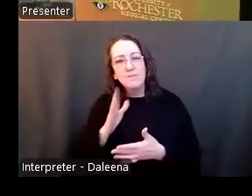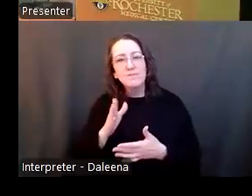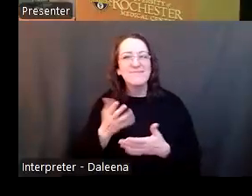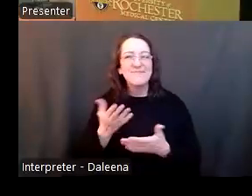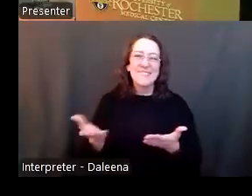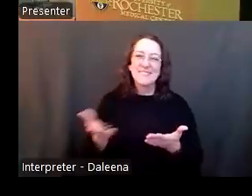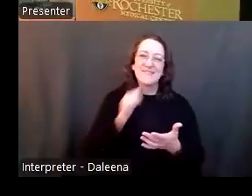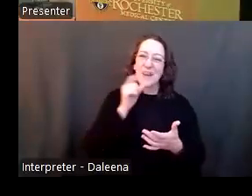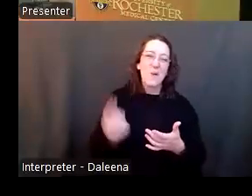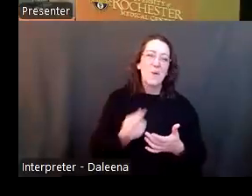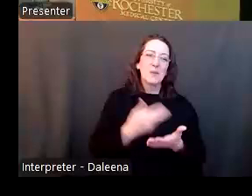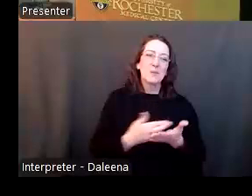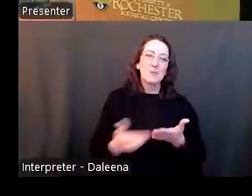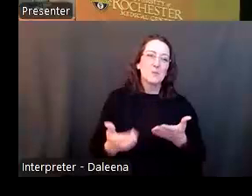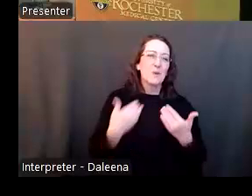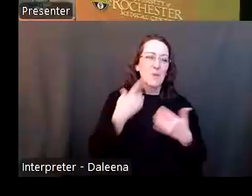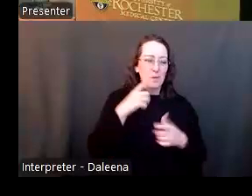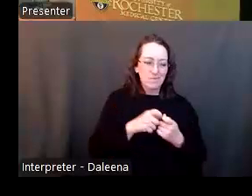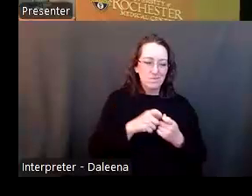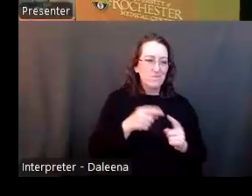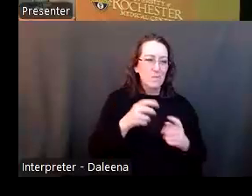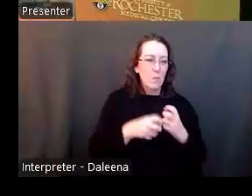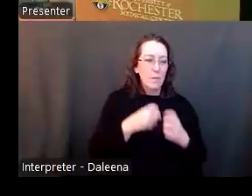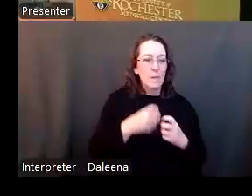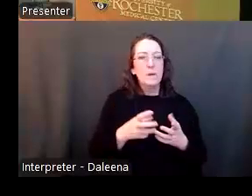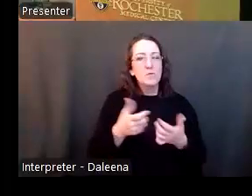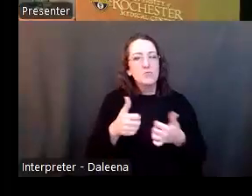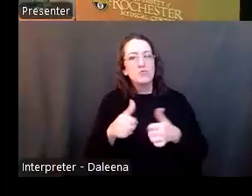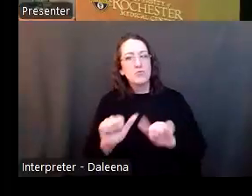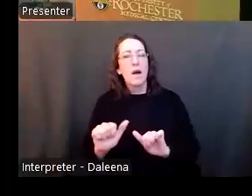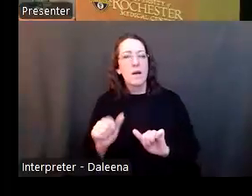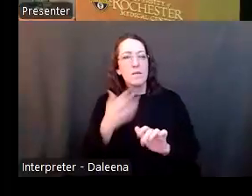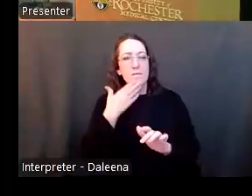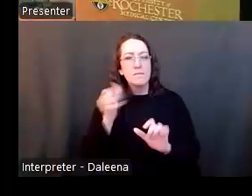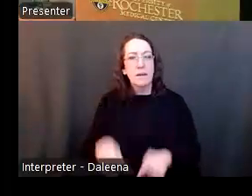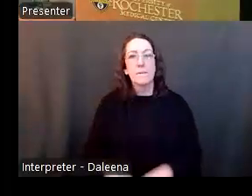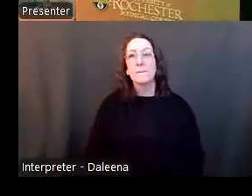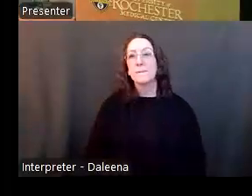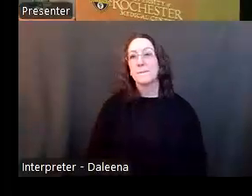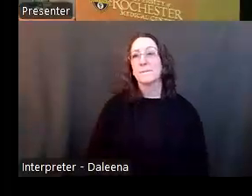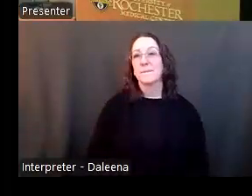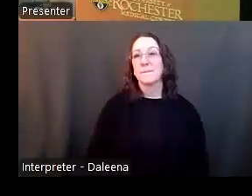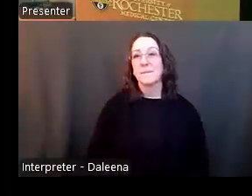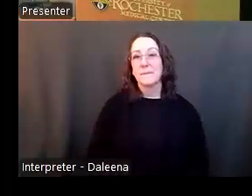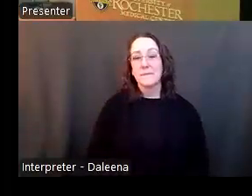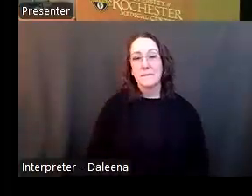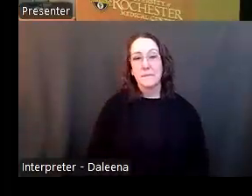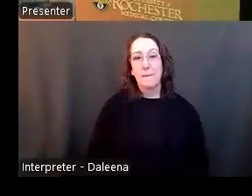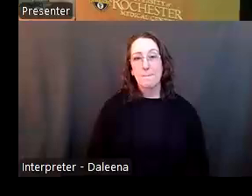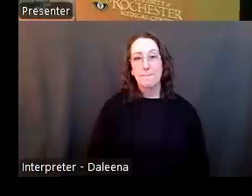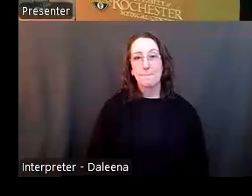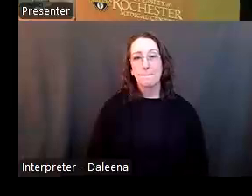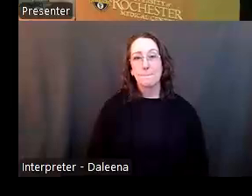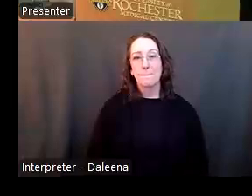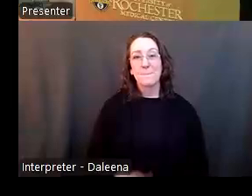the resources for certain problems but we'll at least try as best as we can um and that's it thank